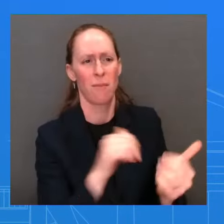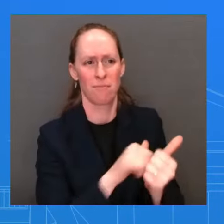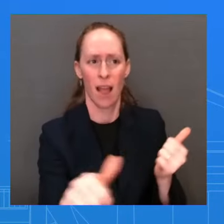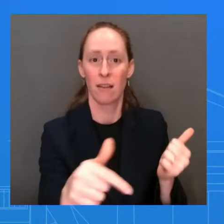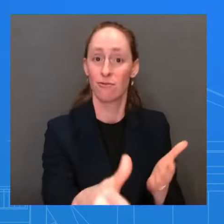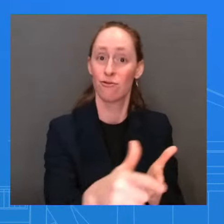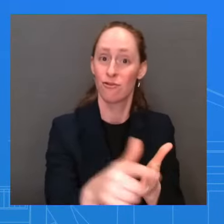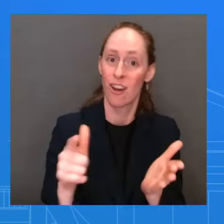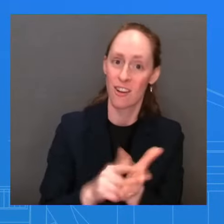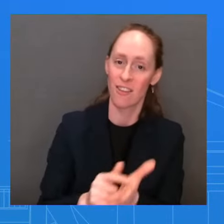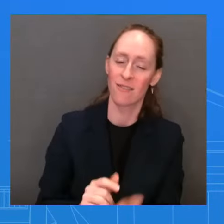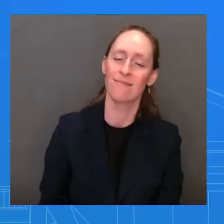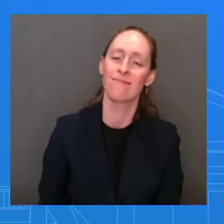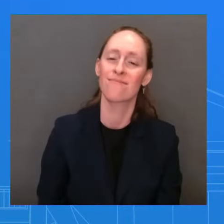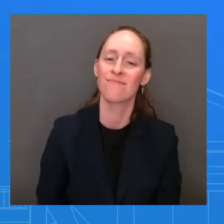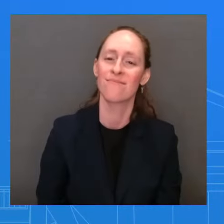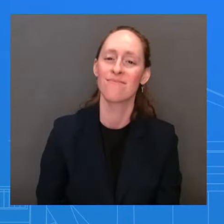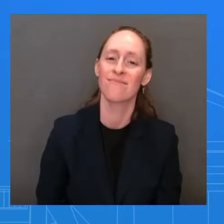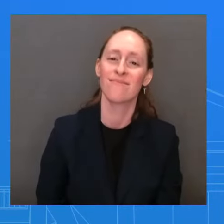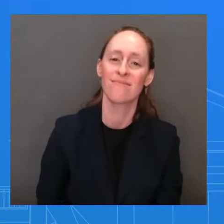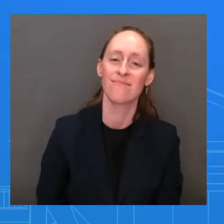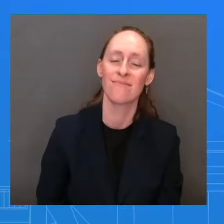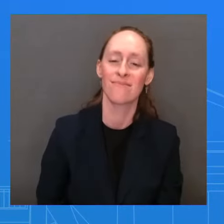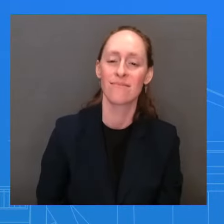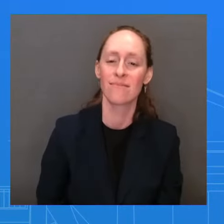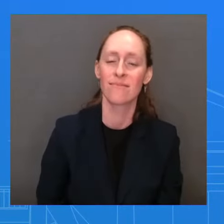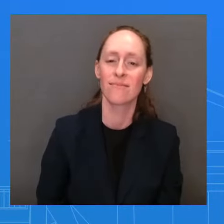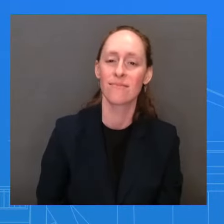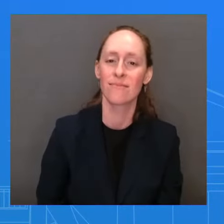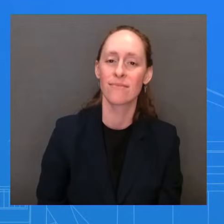they have made every community in the state, from Seattle to Spok- --